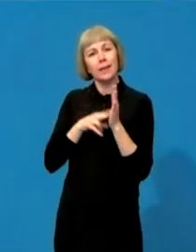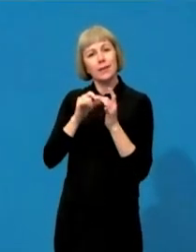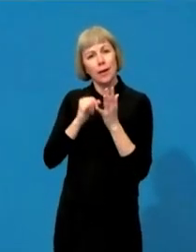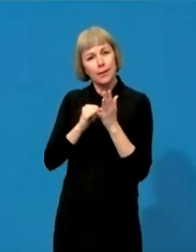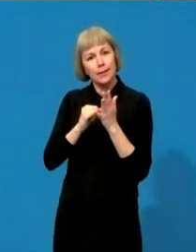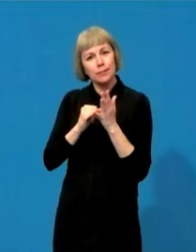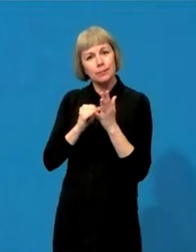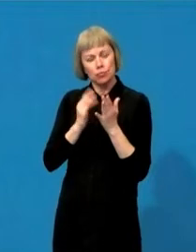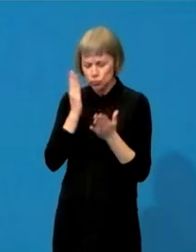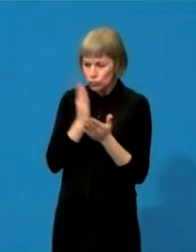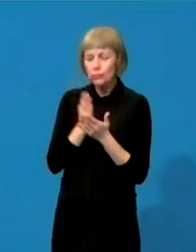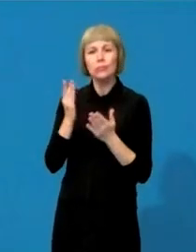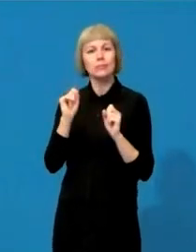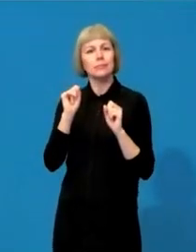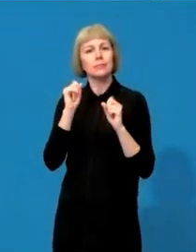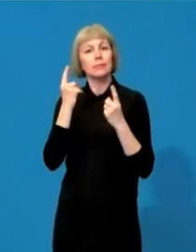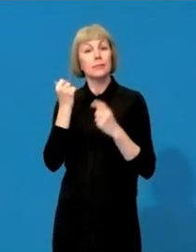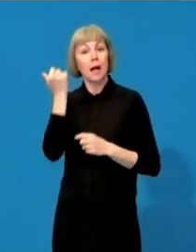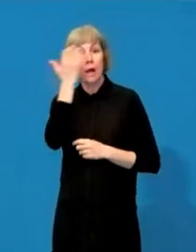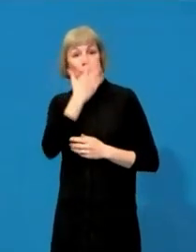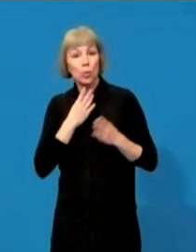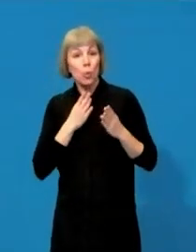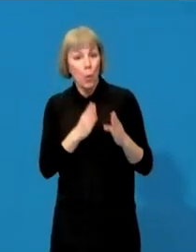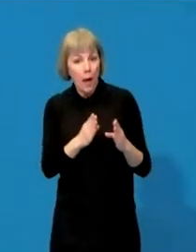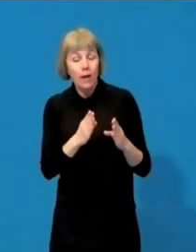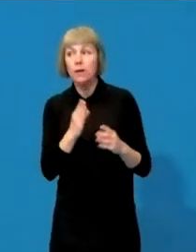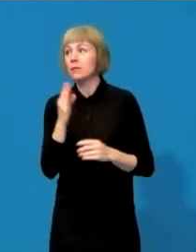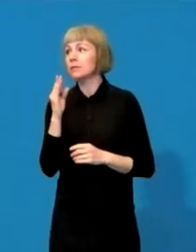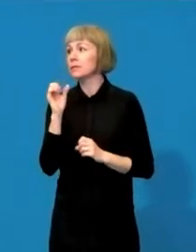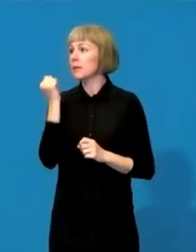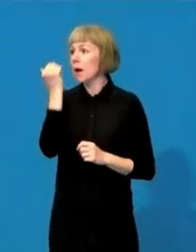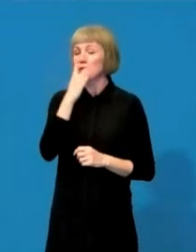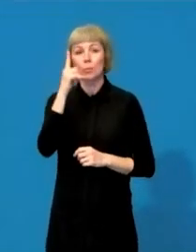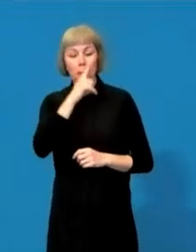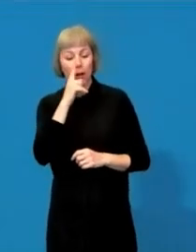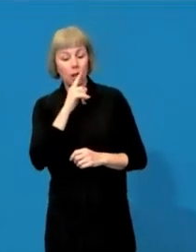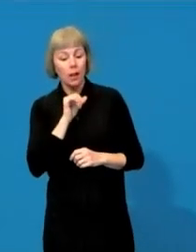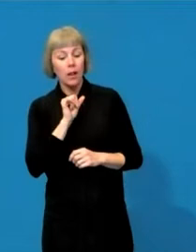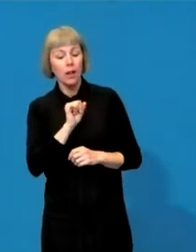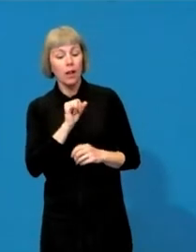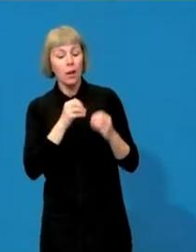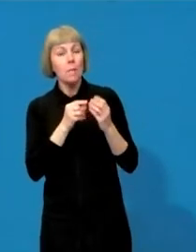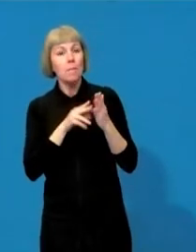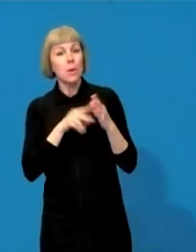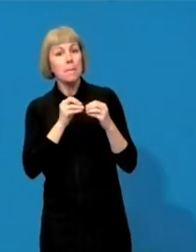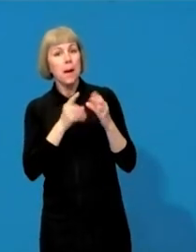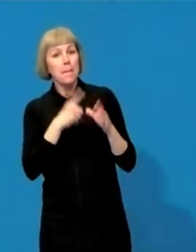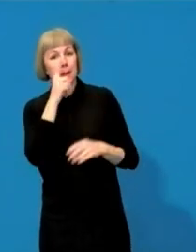Aboriginal people, whether it's -- They don't understand us at all.